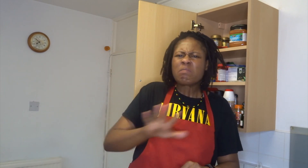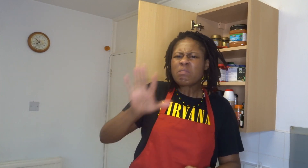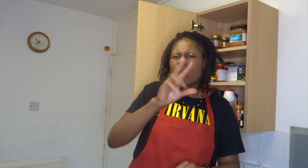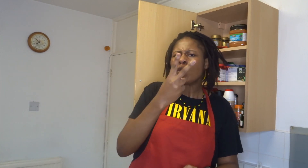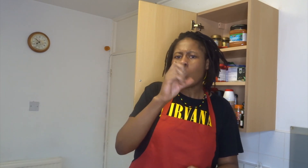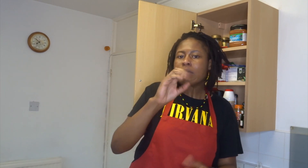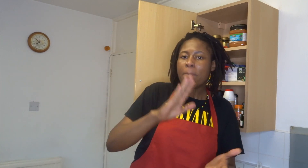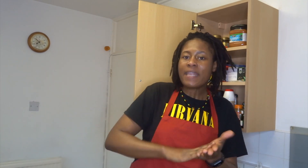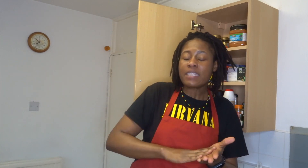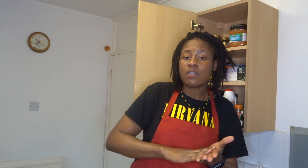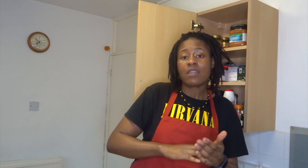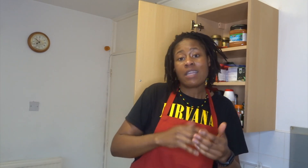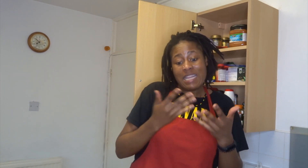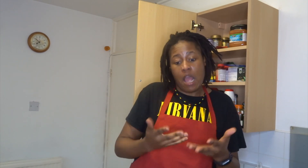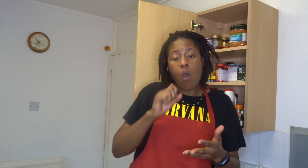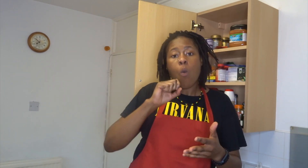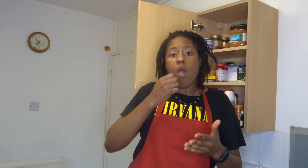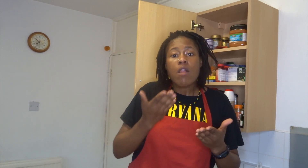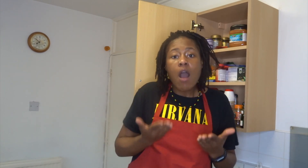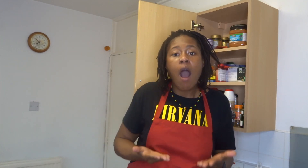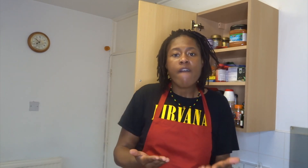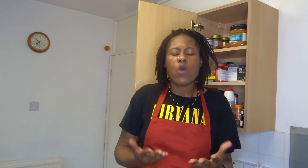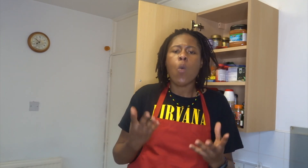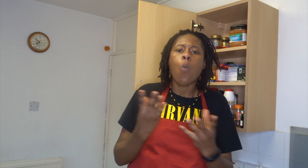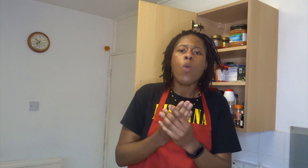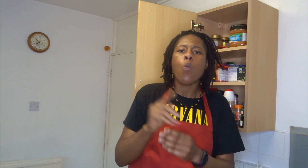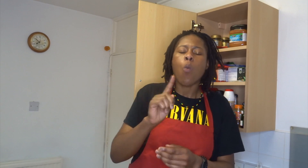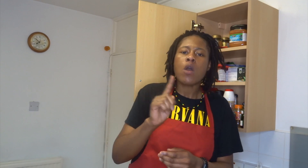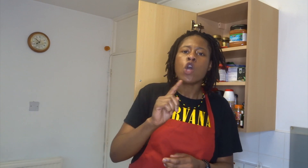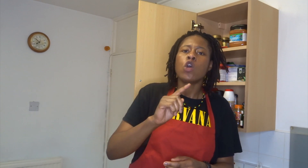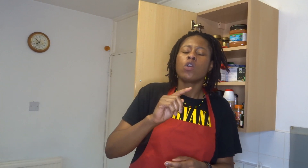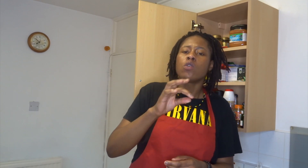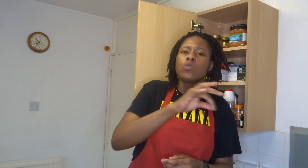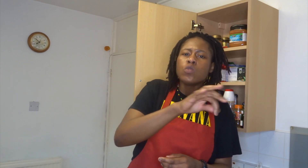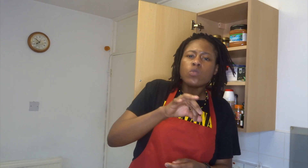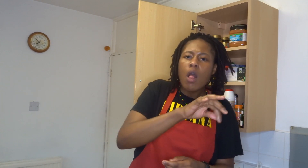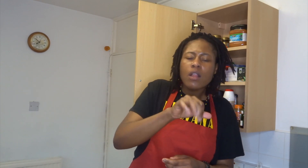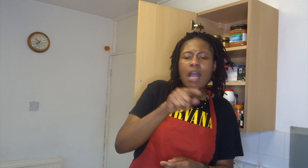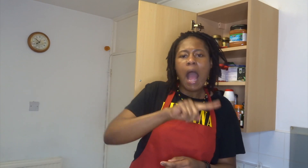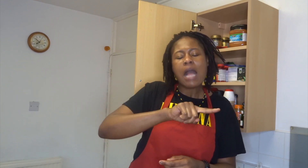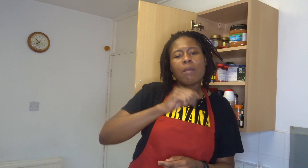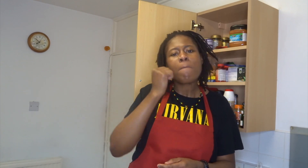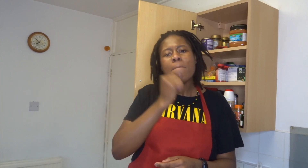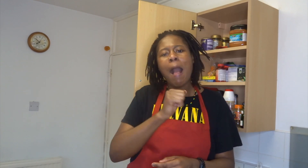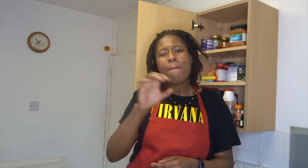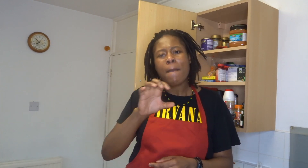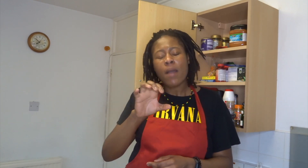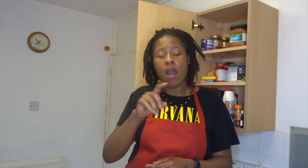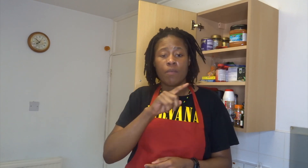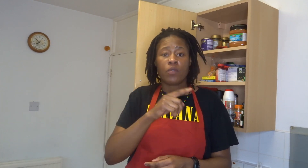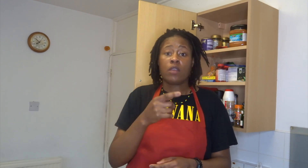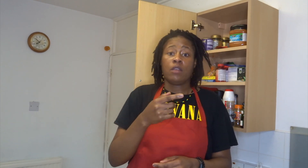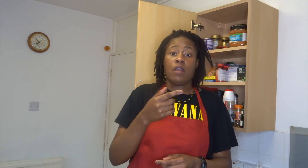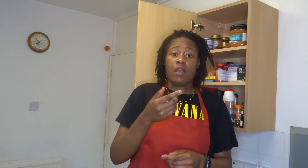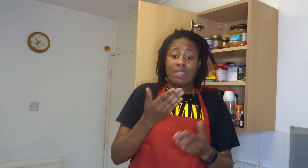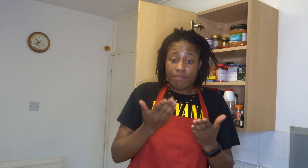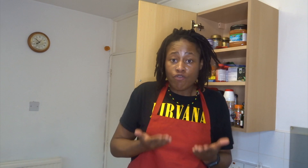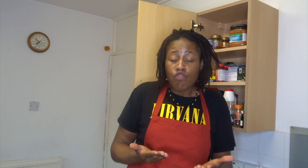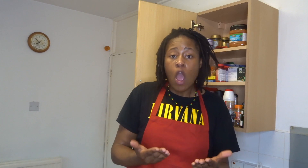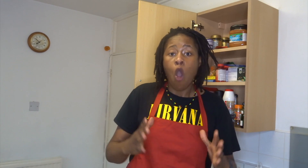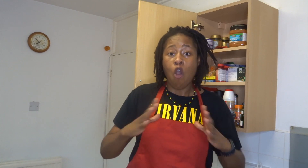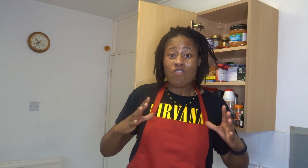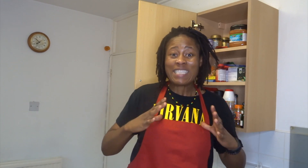The potatoes have been boiling for about 20 minutes or so and are now ready for roasting.